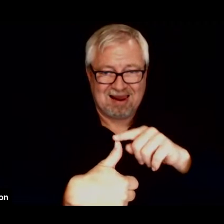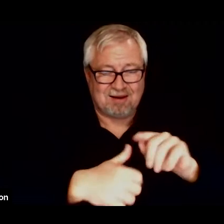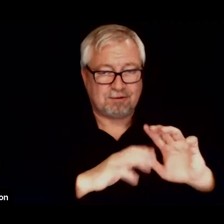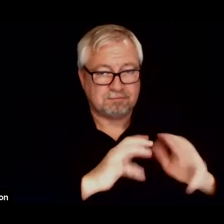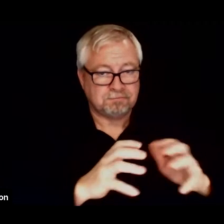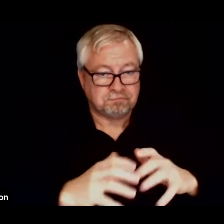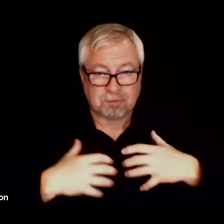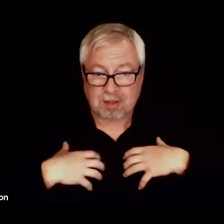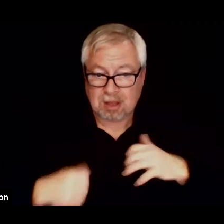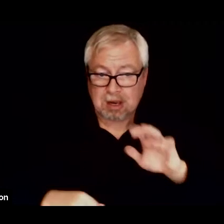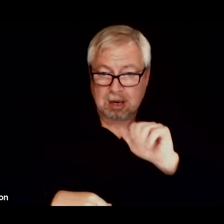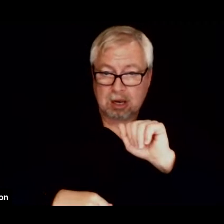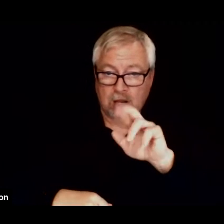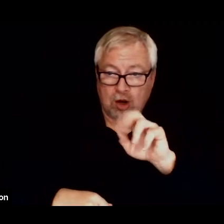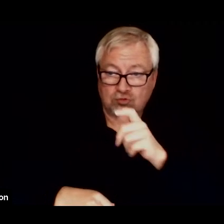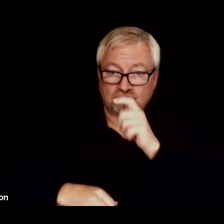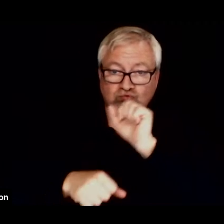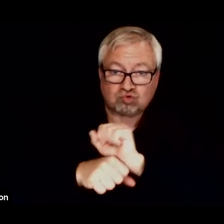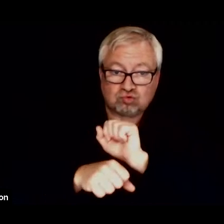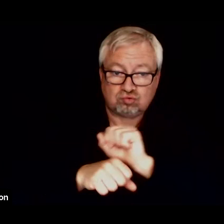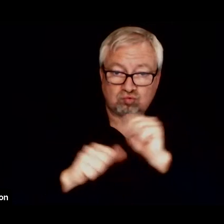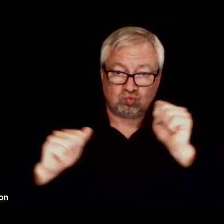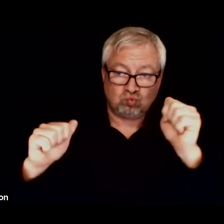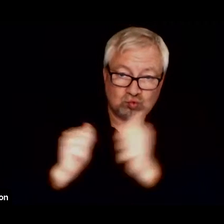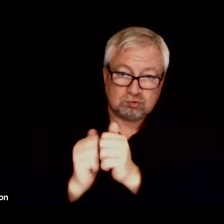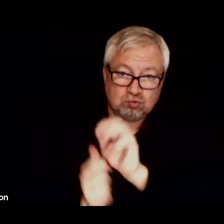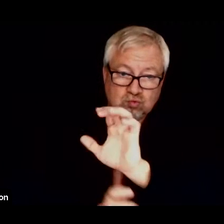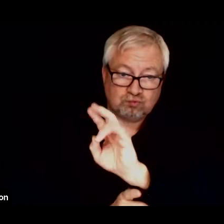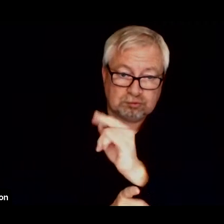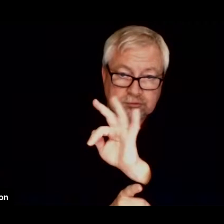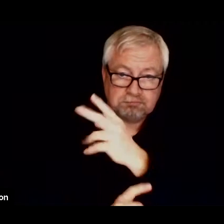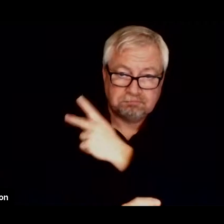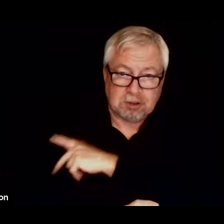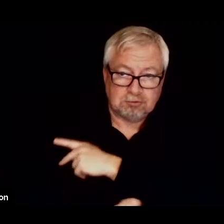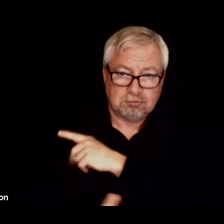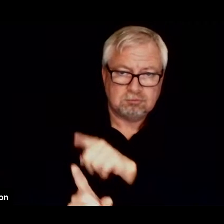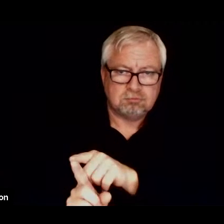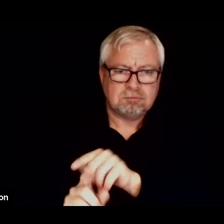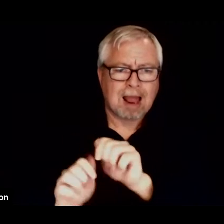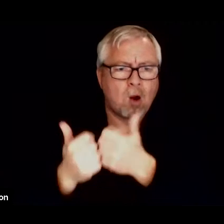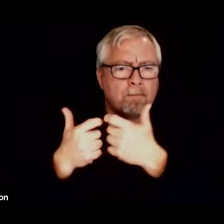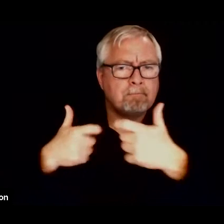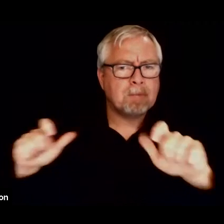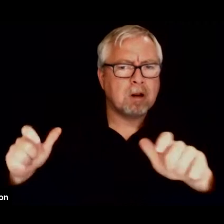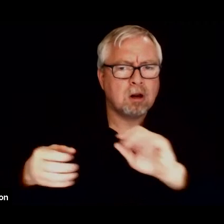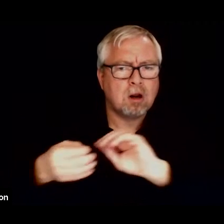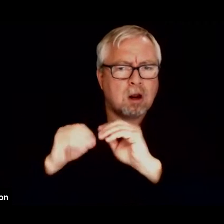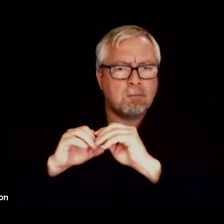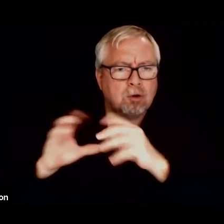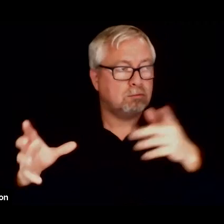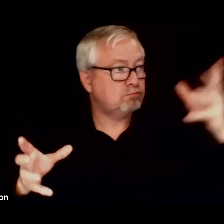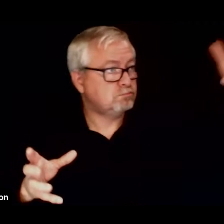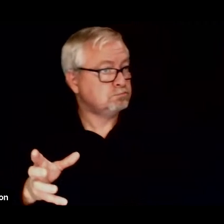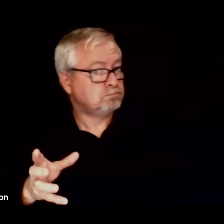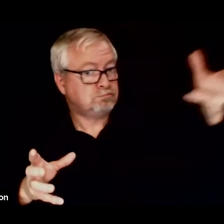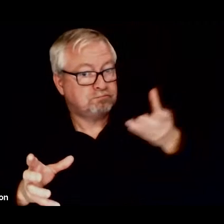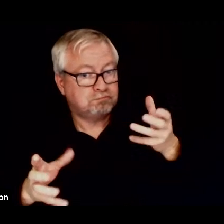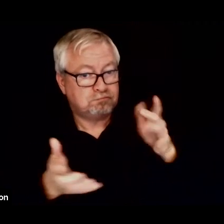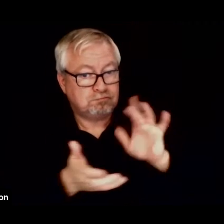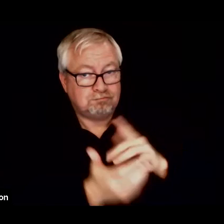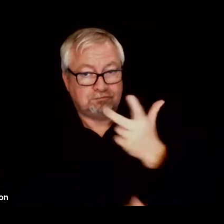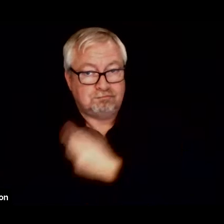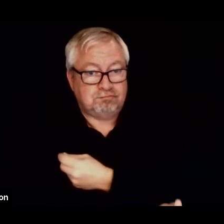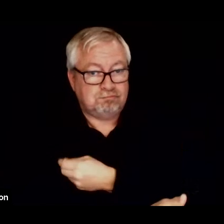long-term care do you know how big that group is in minnesota um yes i mean we first of all just so